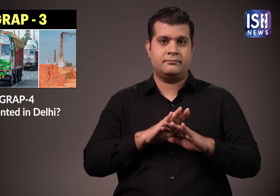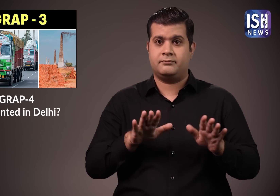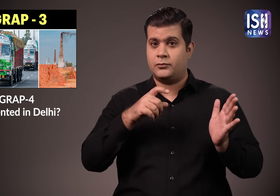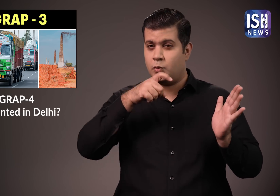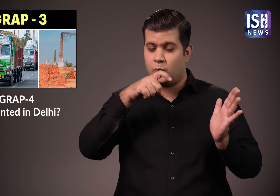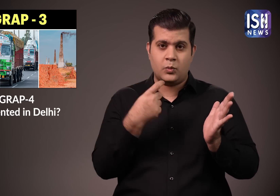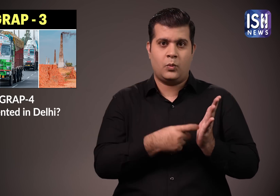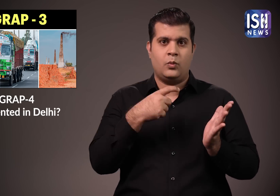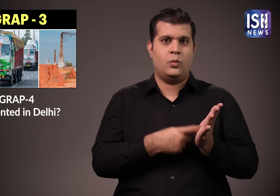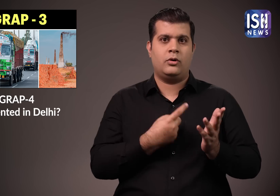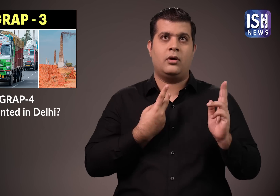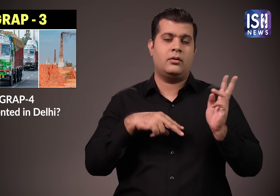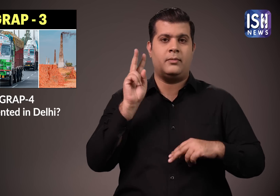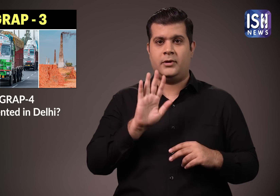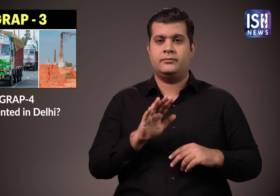These are severe restrictions!